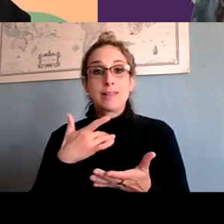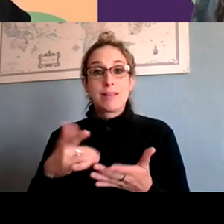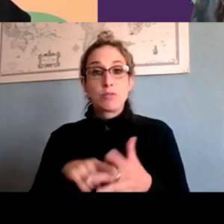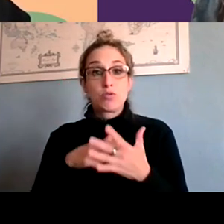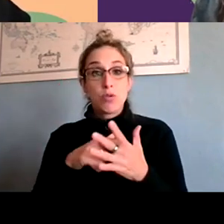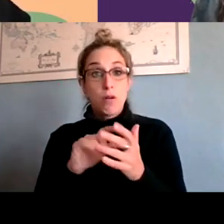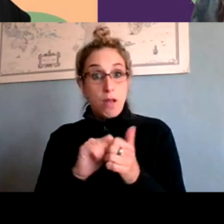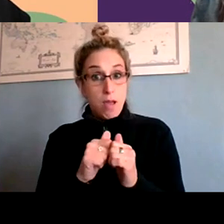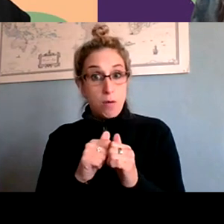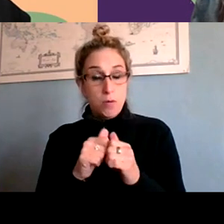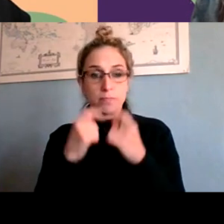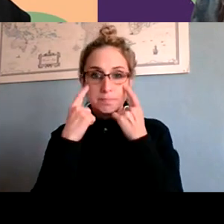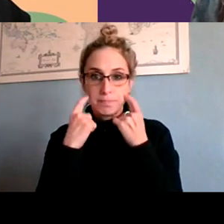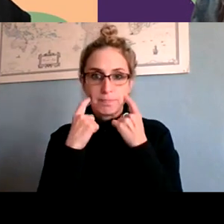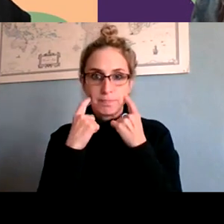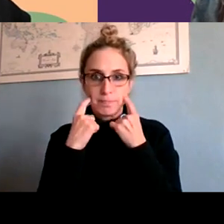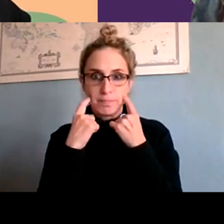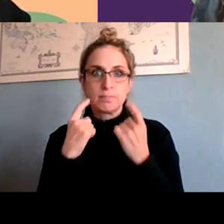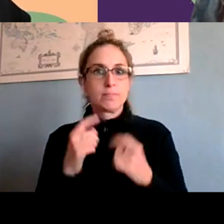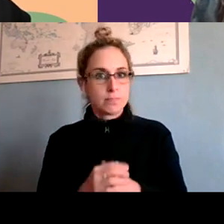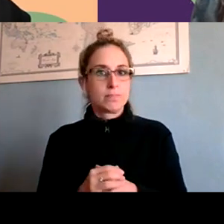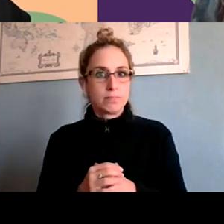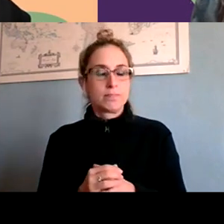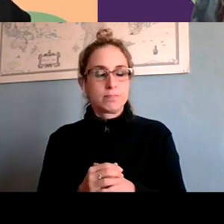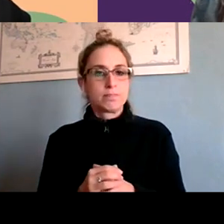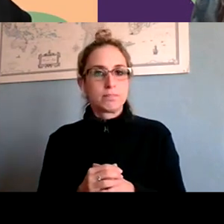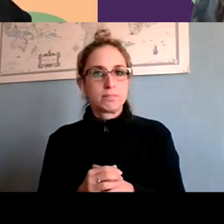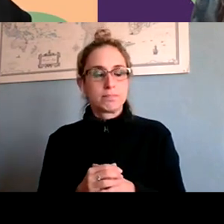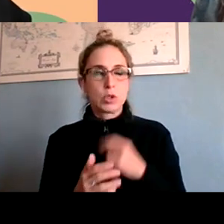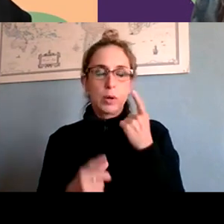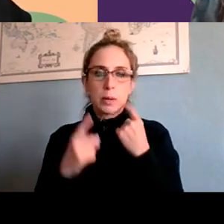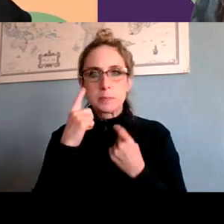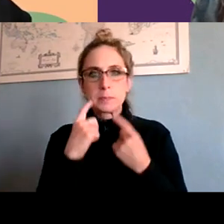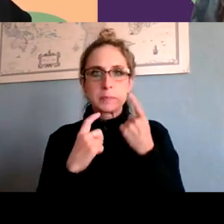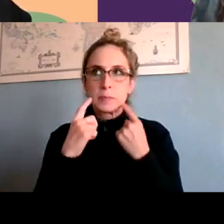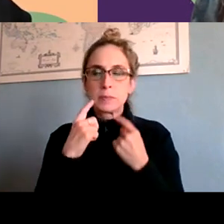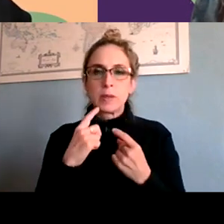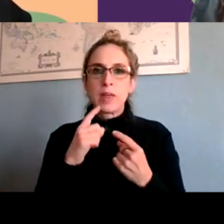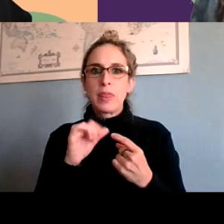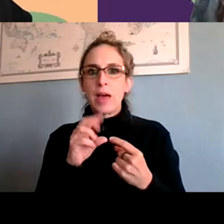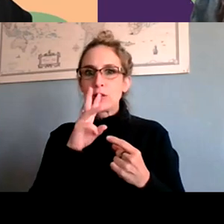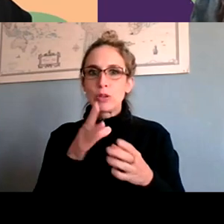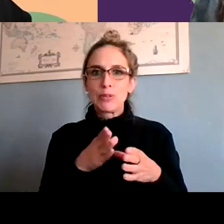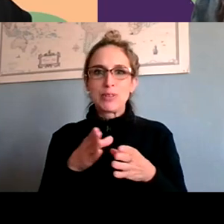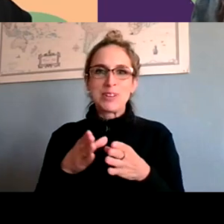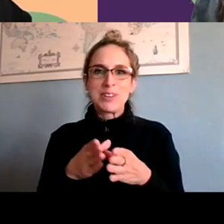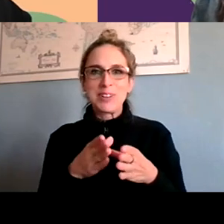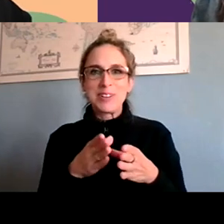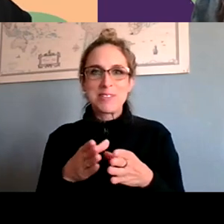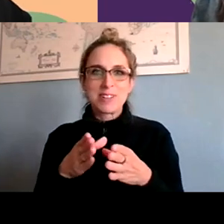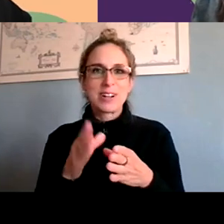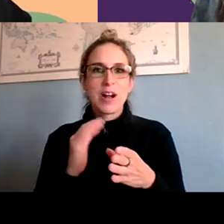Aurora Chang: I mean that's you know I guess that is the river that our words flow through.